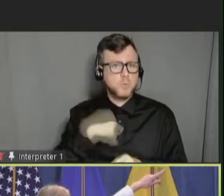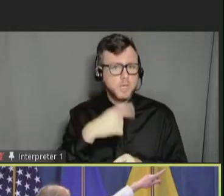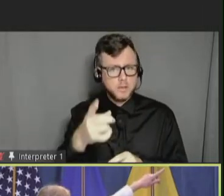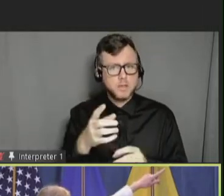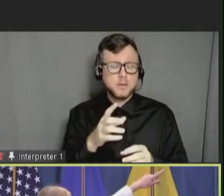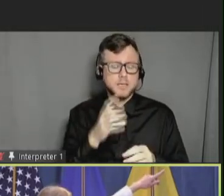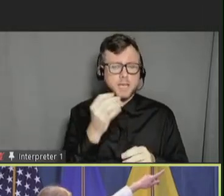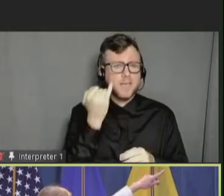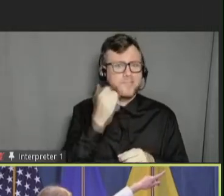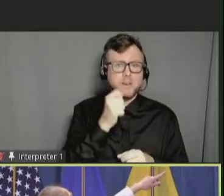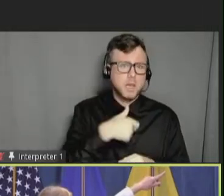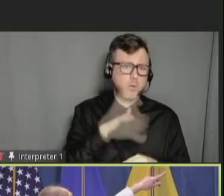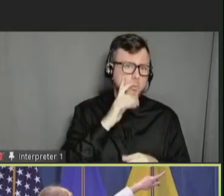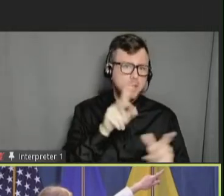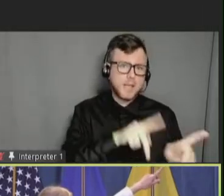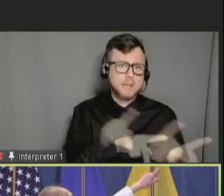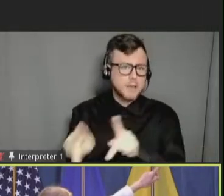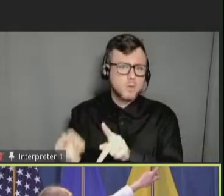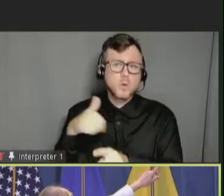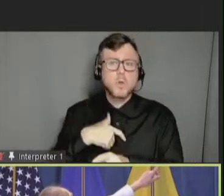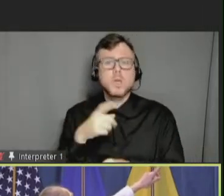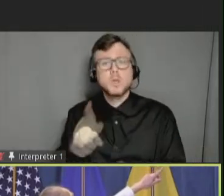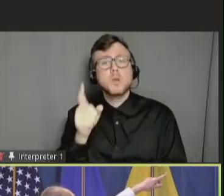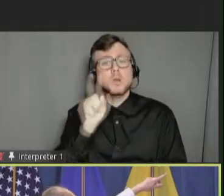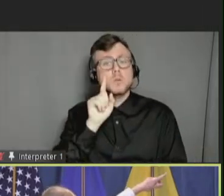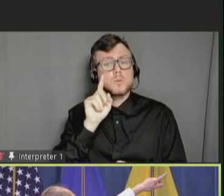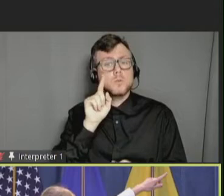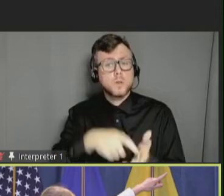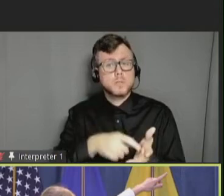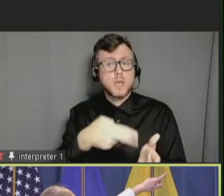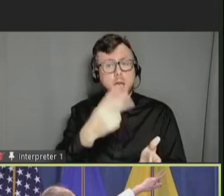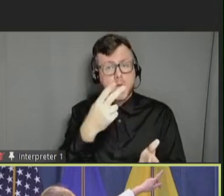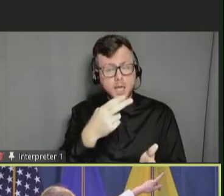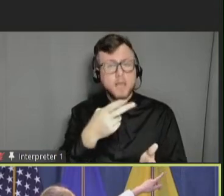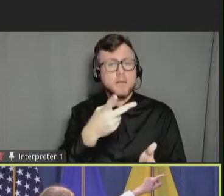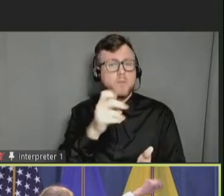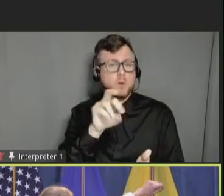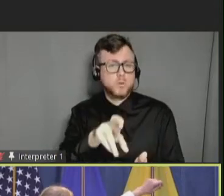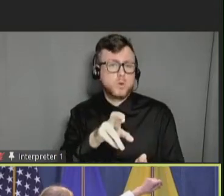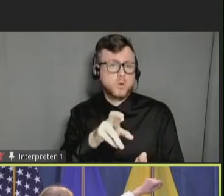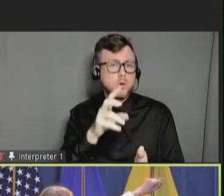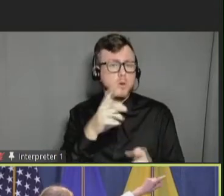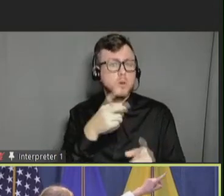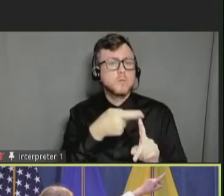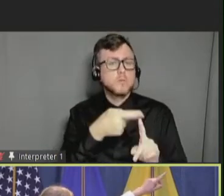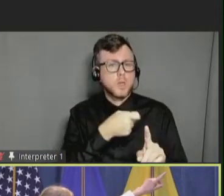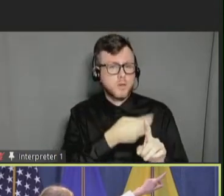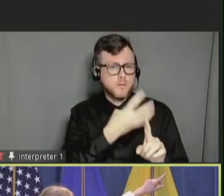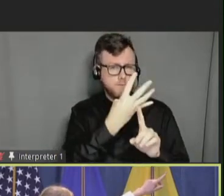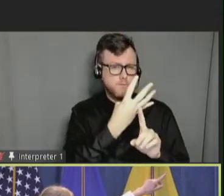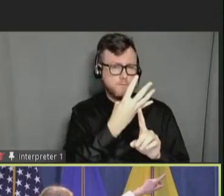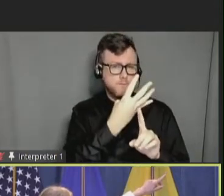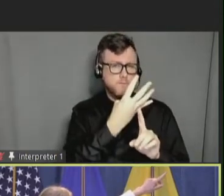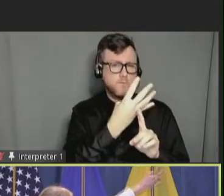this is a higher vector dose from baseline, which is five weeks after AAV injection. Toward